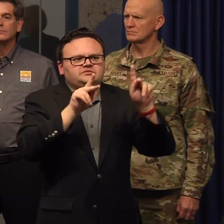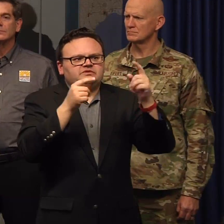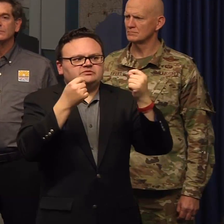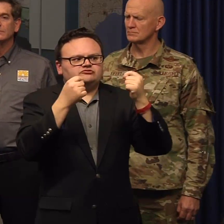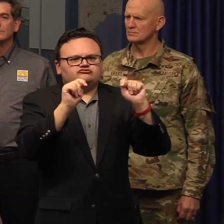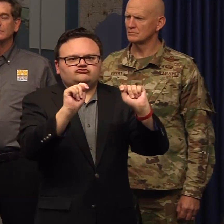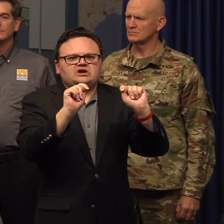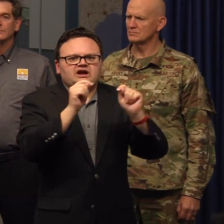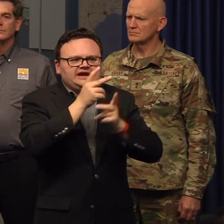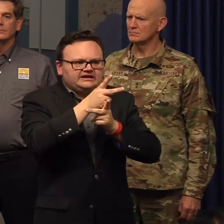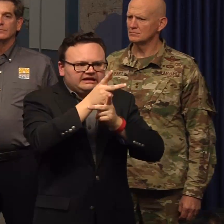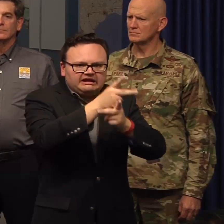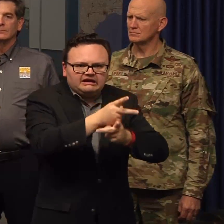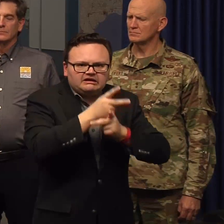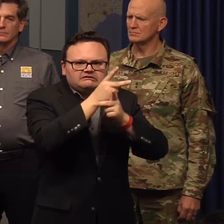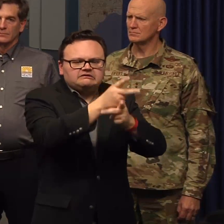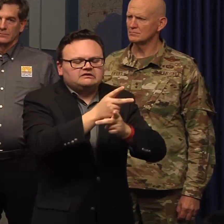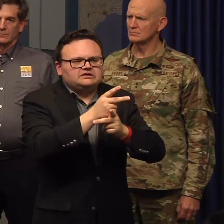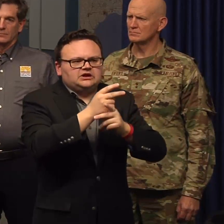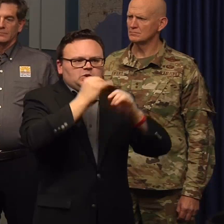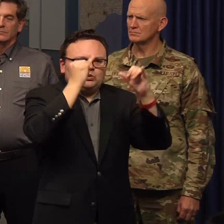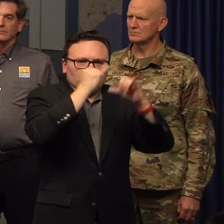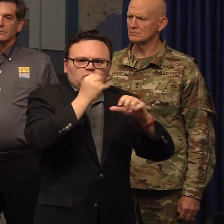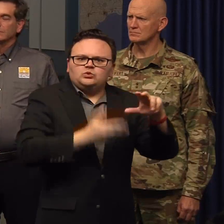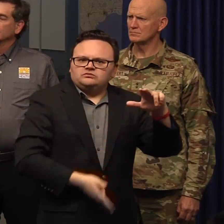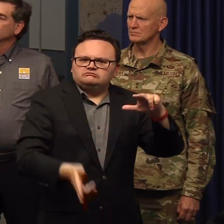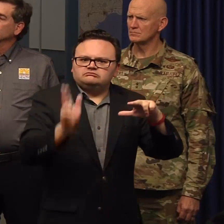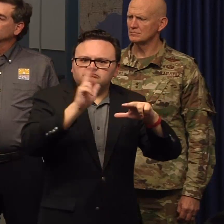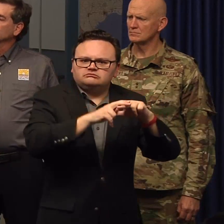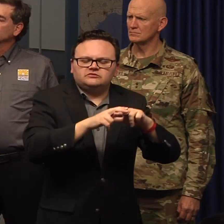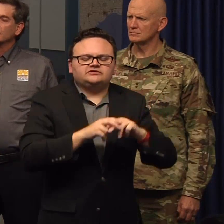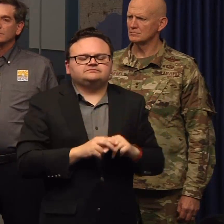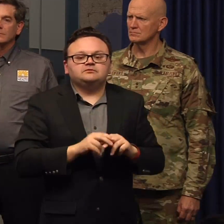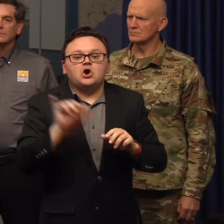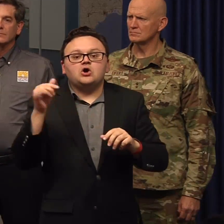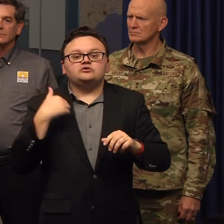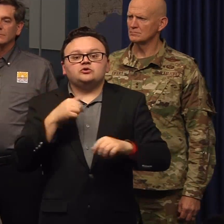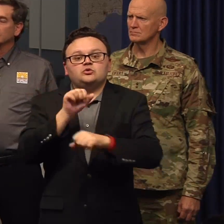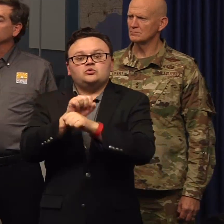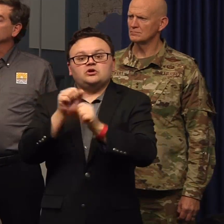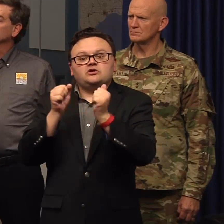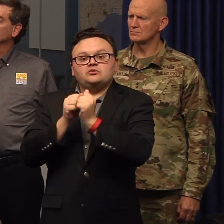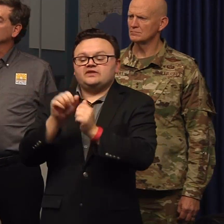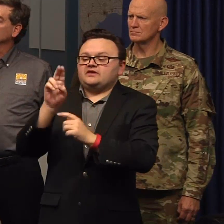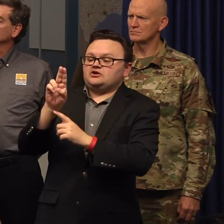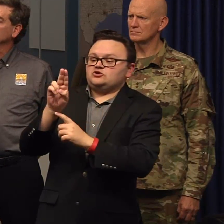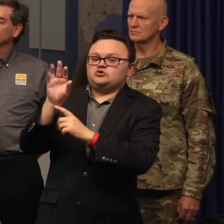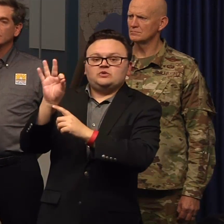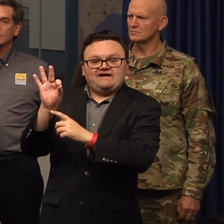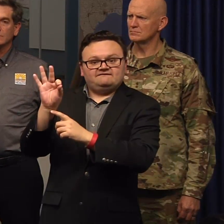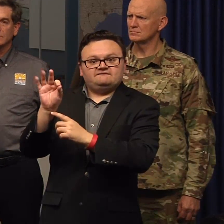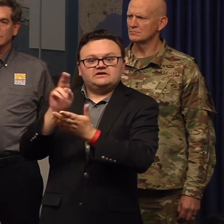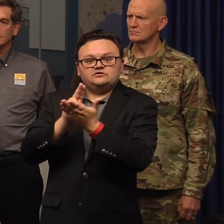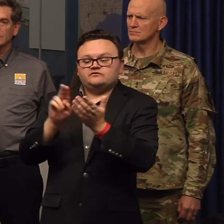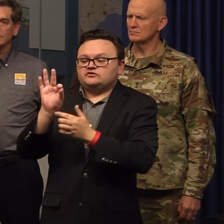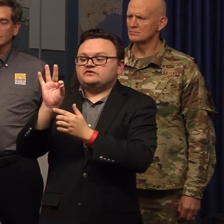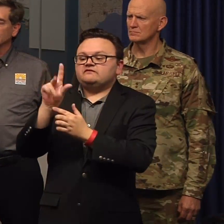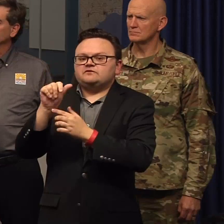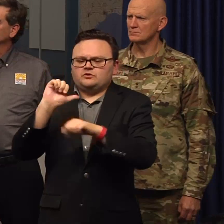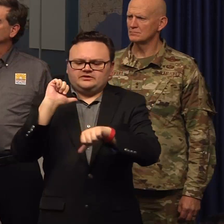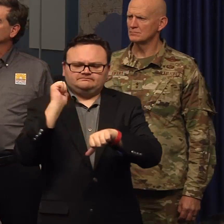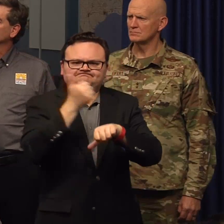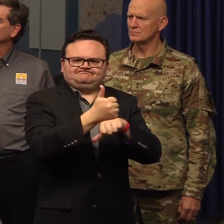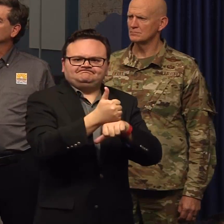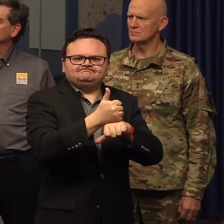GREAT COMMUNITY OBVIOUSLY GIVEN